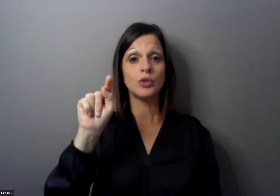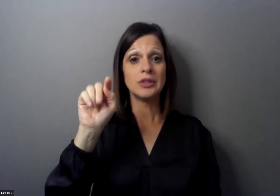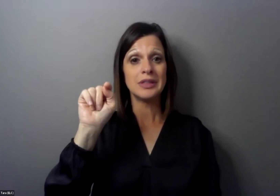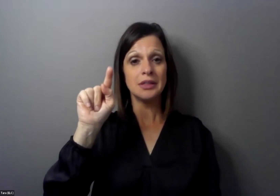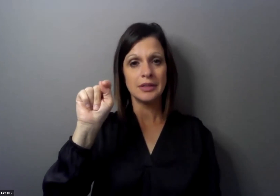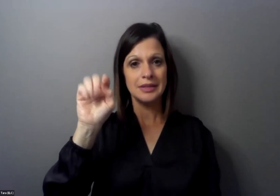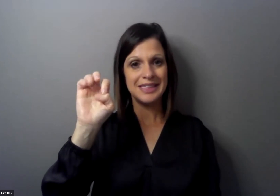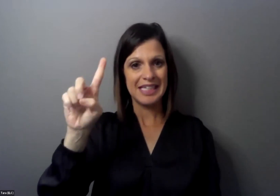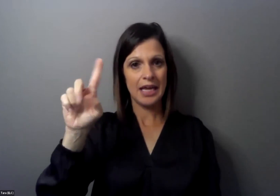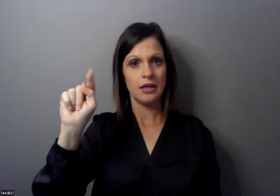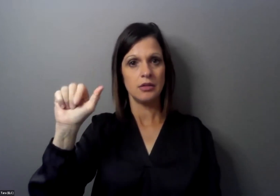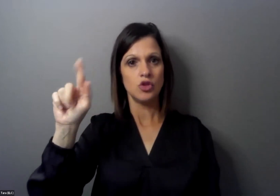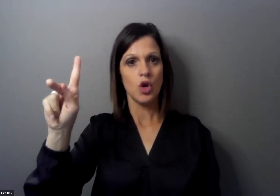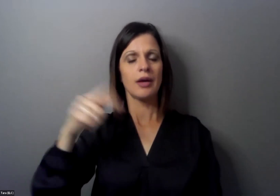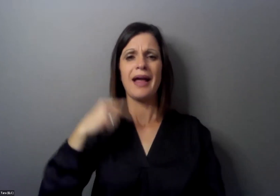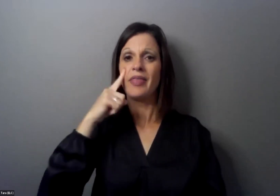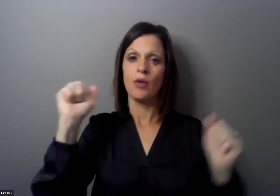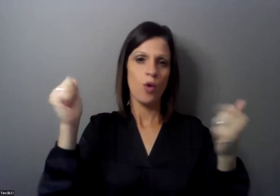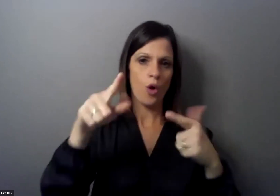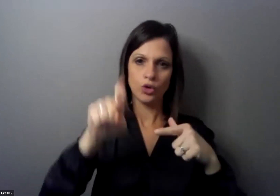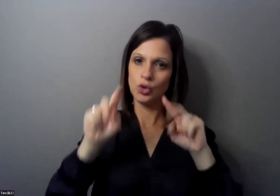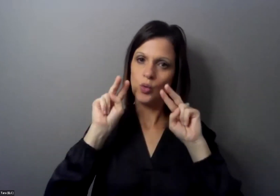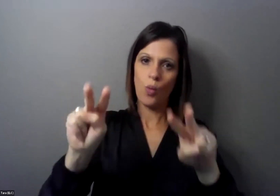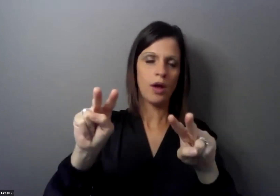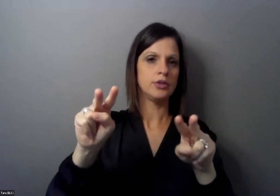should watch and share. It is about the study done in the 70s or 80s.